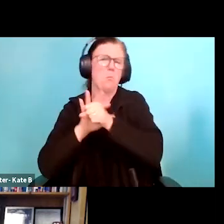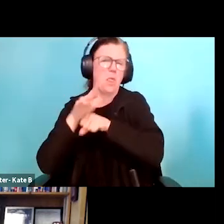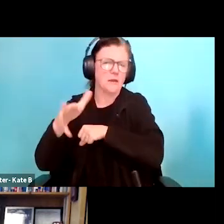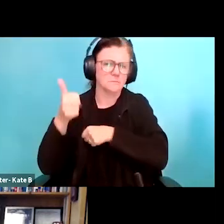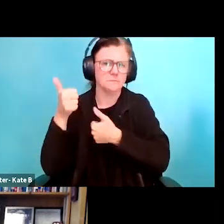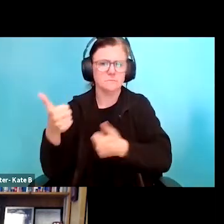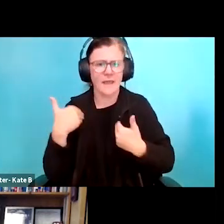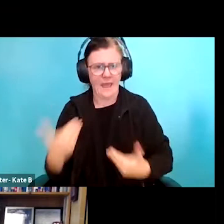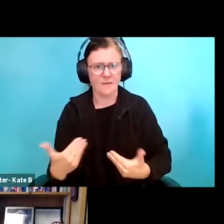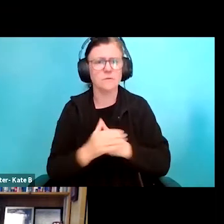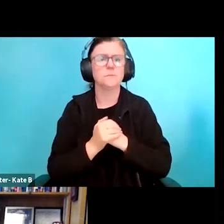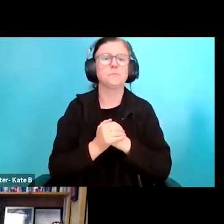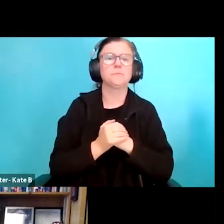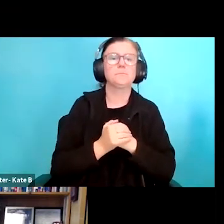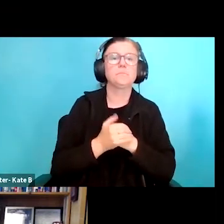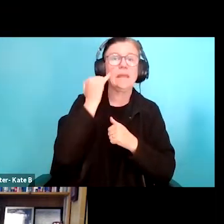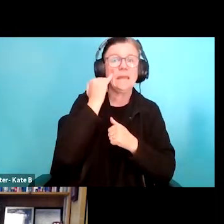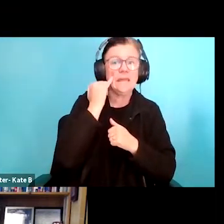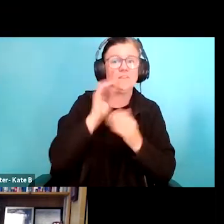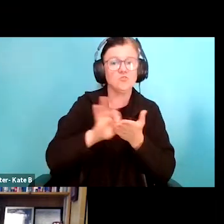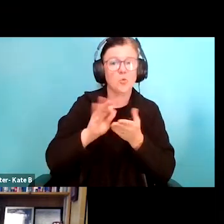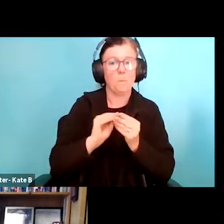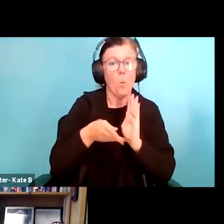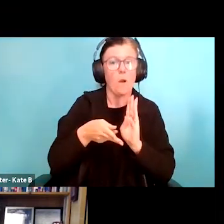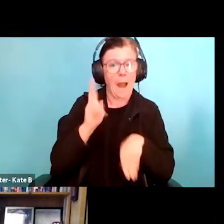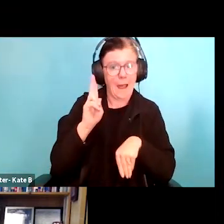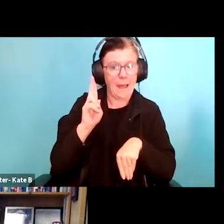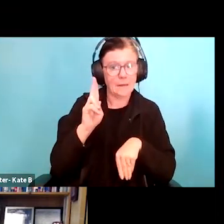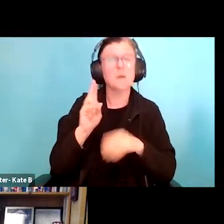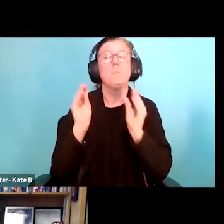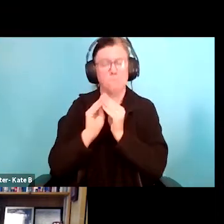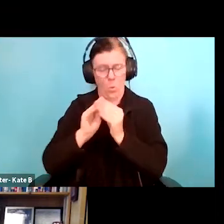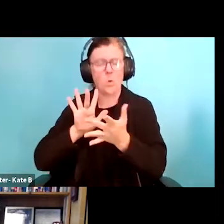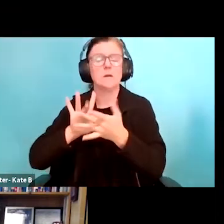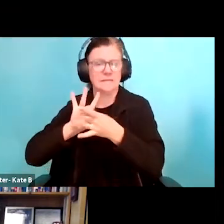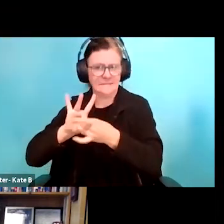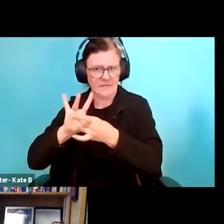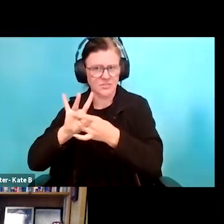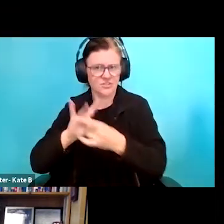indicates more social connection a lower score means more social isolation.